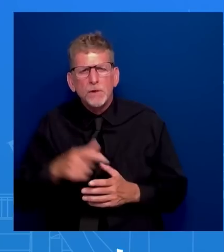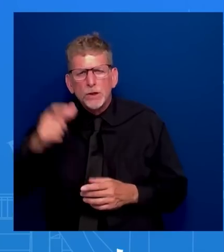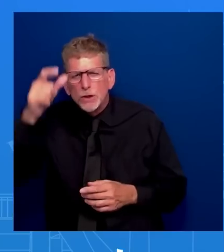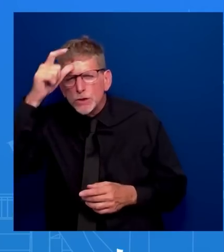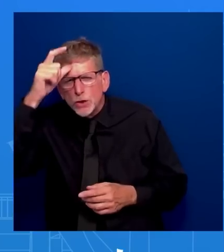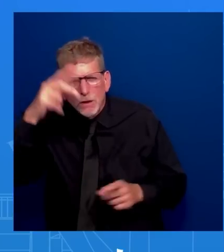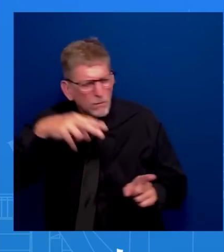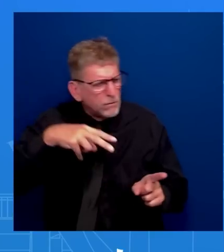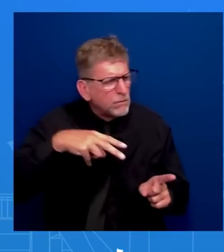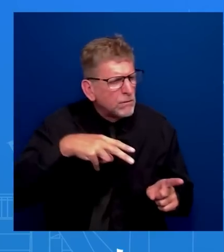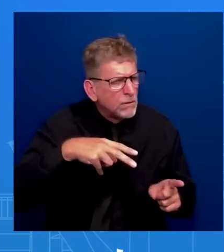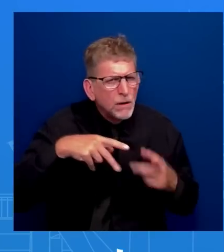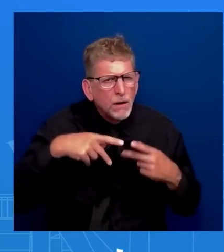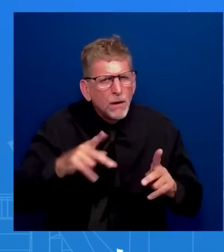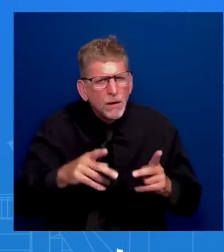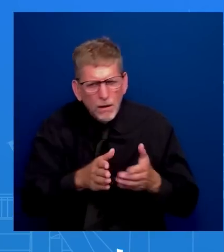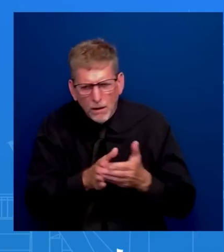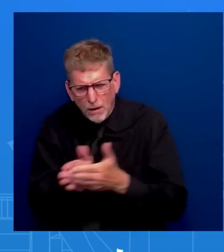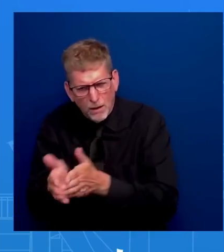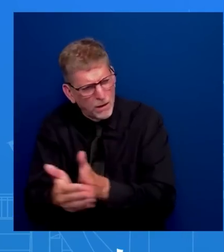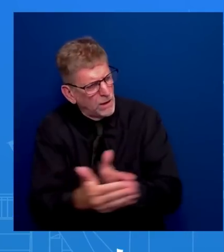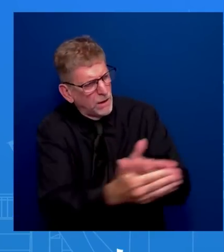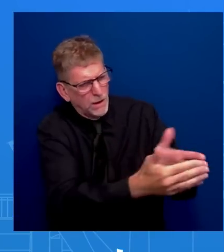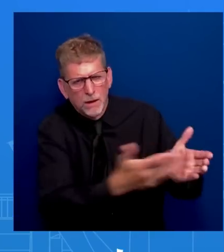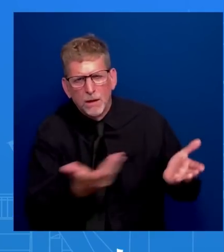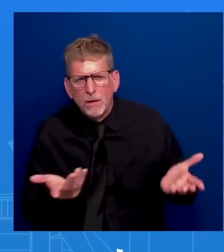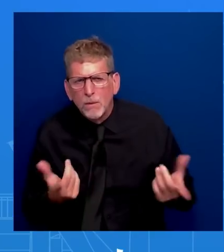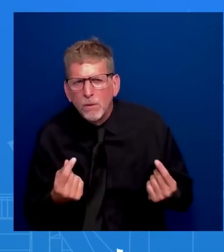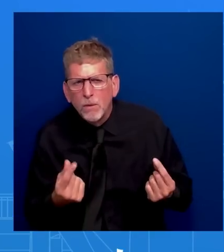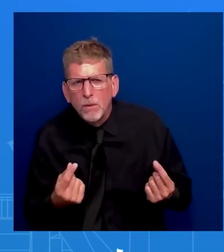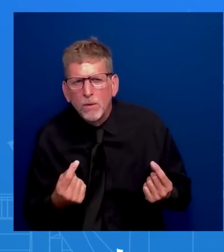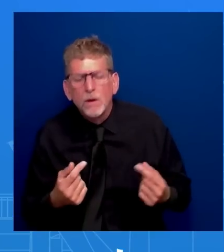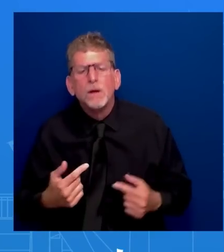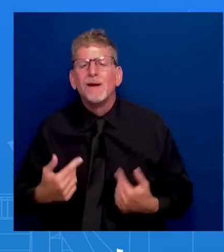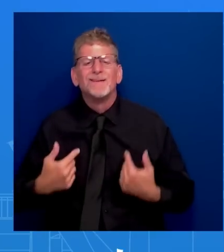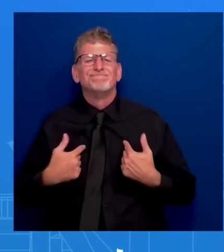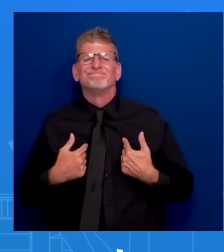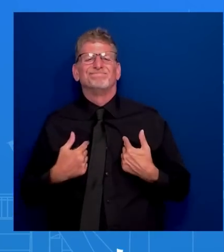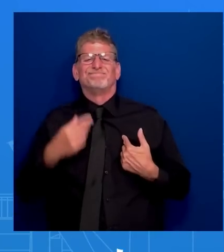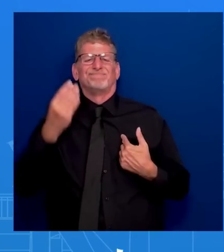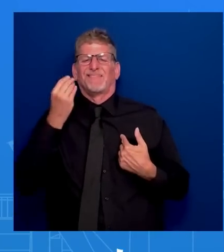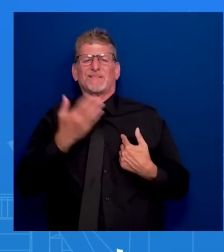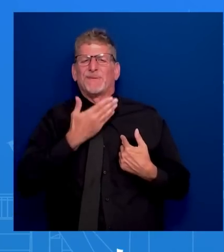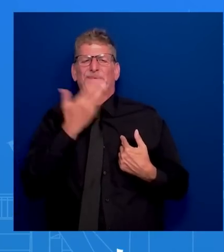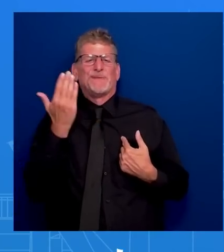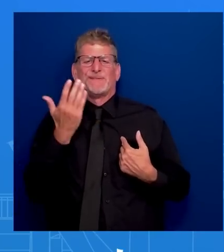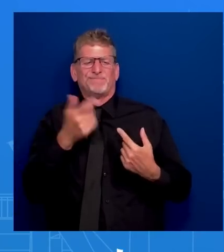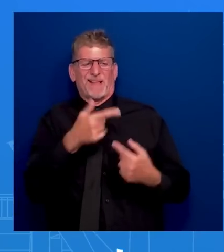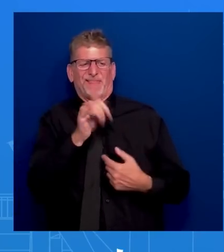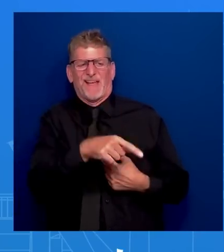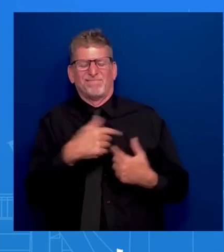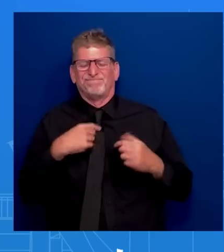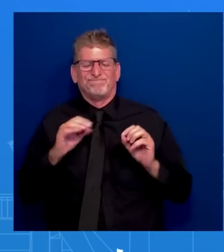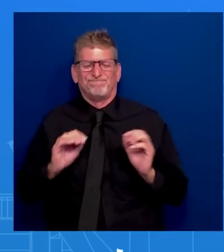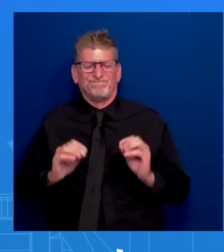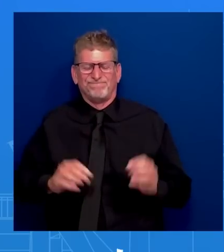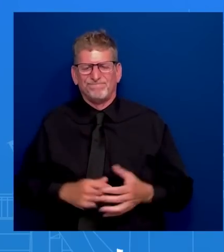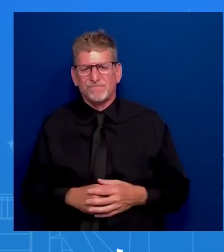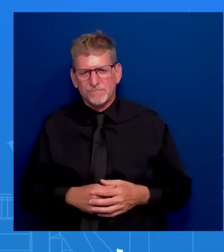we don't have anything to share on that from here at this time. Okay, I'm going to try and go to the back. Go ahead. The Press: Karine, thank you. Ms. Jean-Pierre: No, I'm going to go to Phil? >> The Press: Yeah.